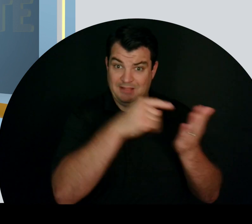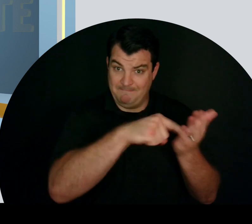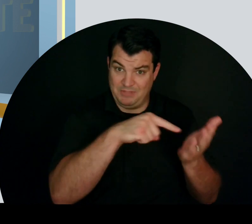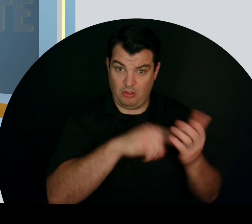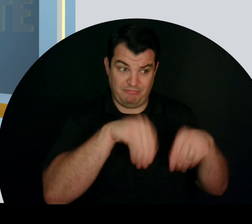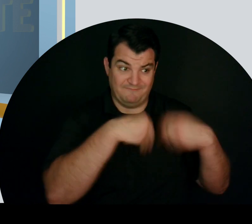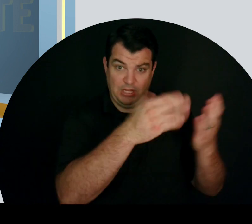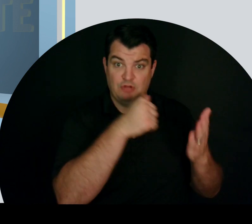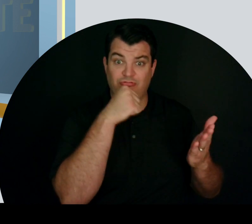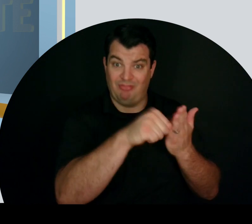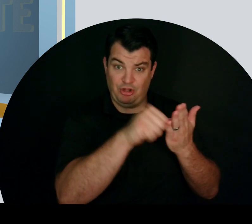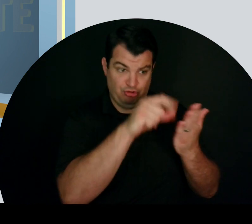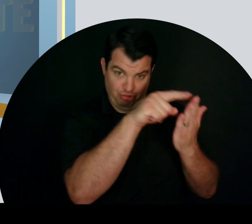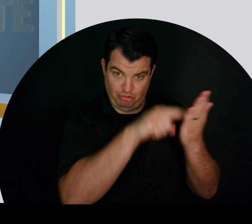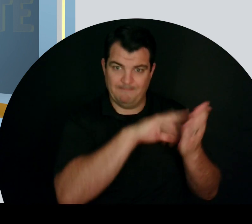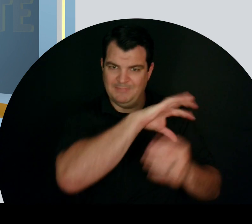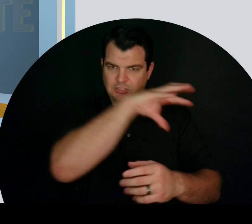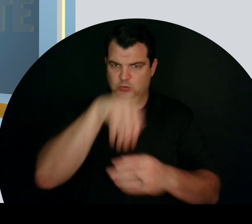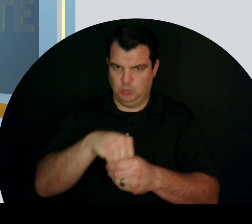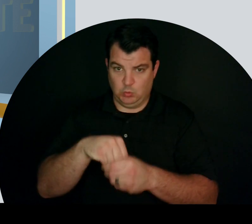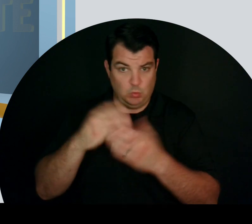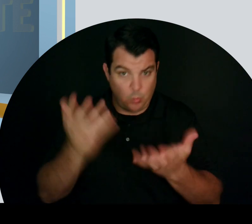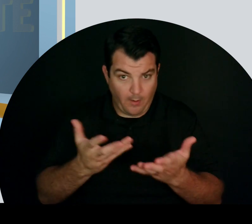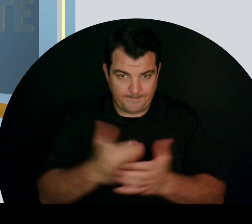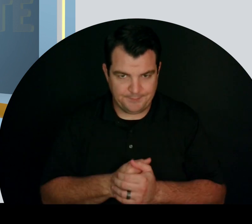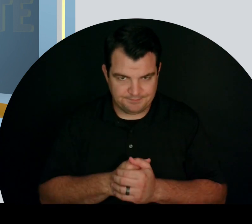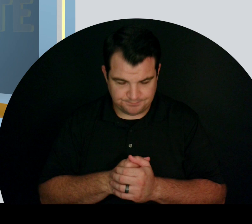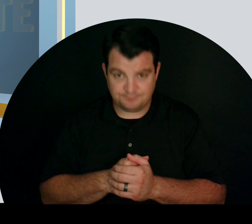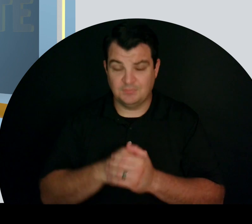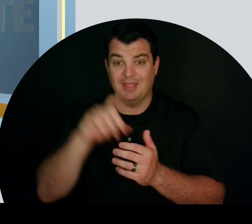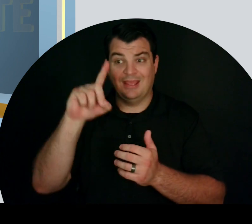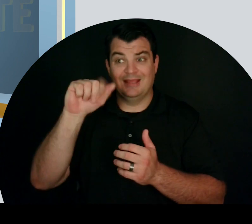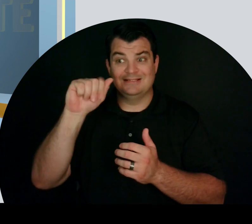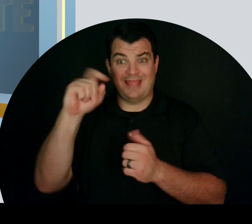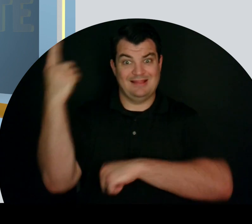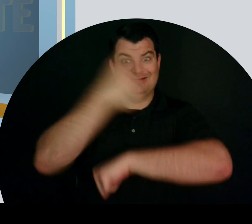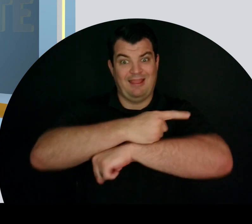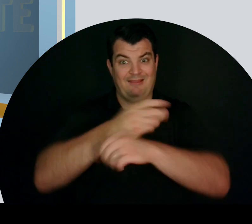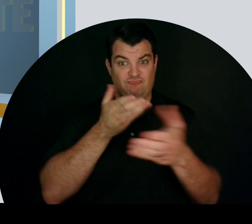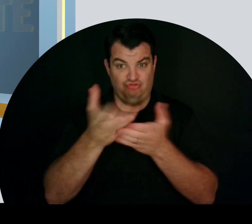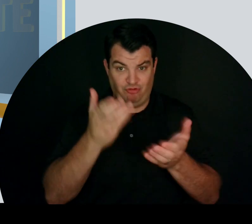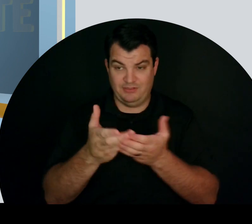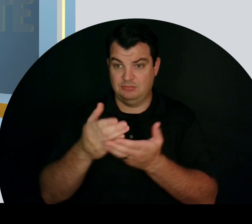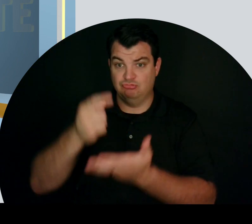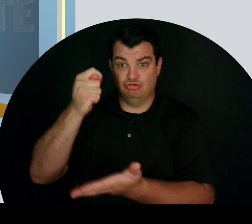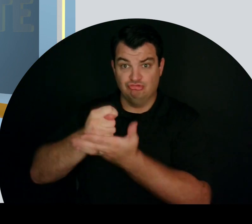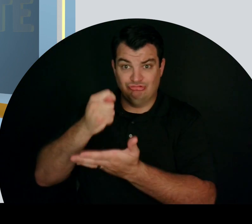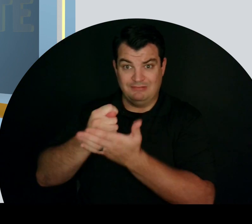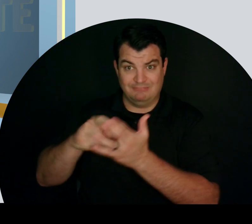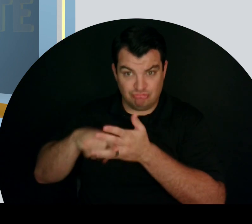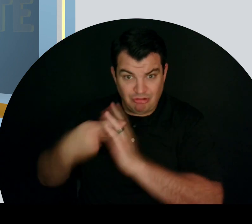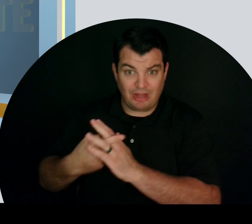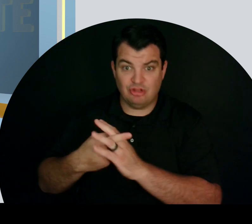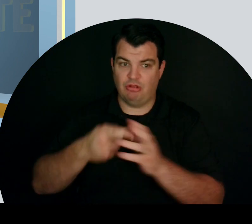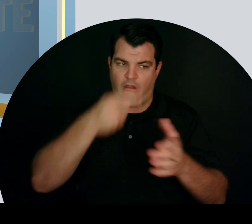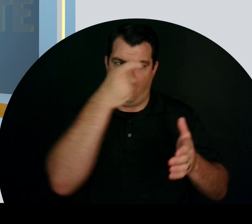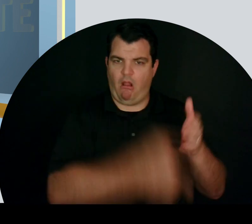The itemized bill on the provider's letterhead must include the date of service, treatment rendered